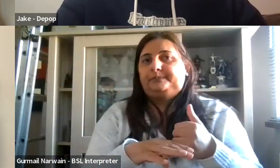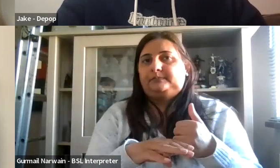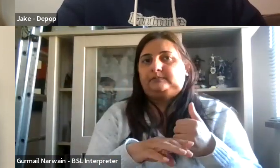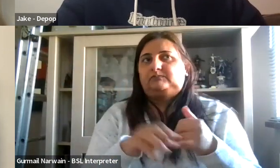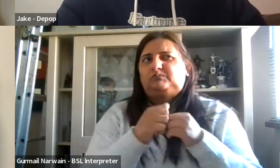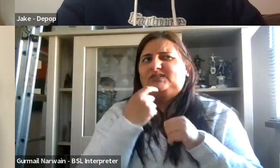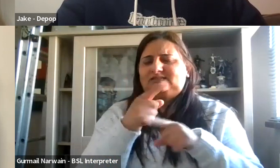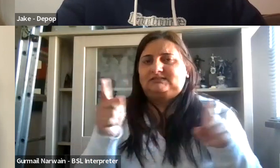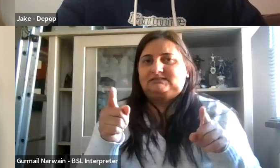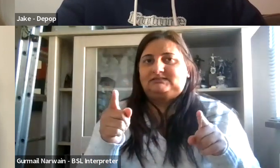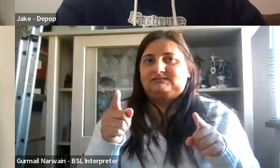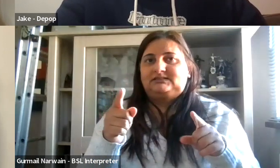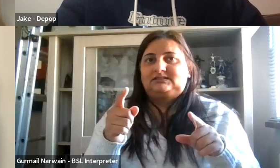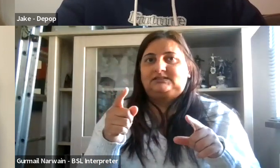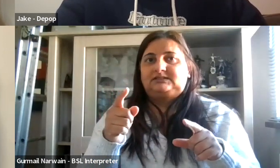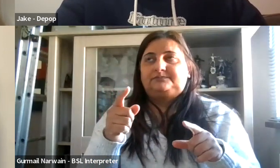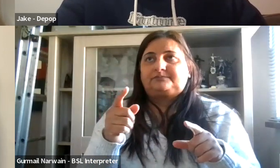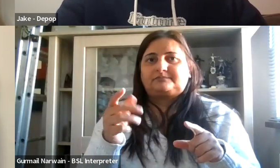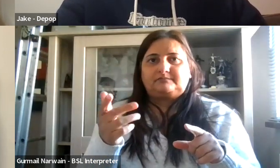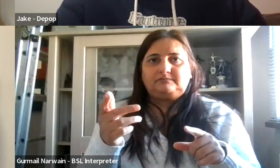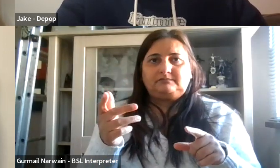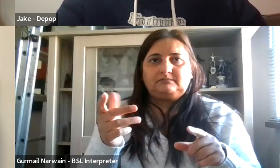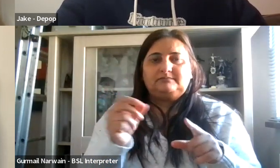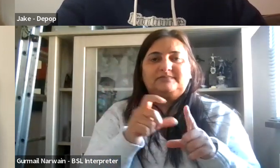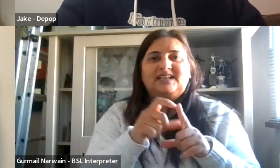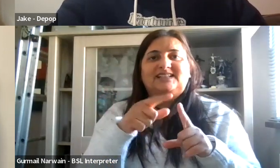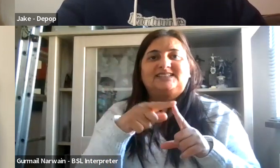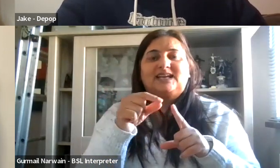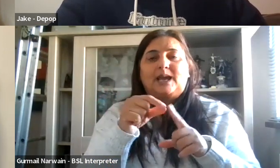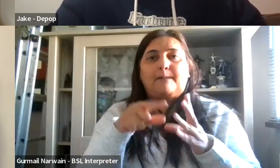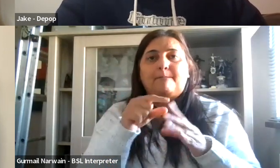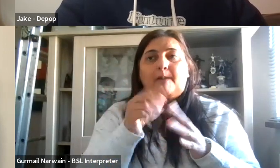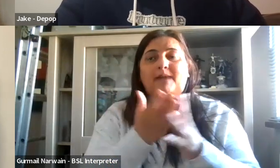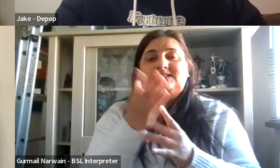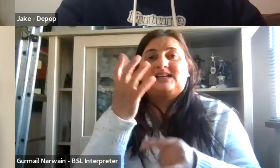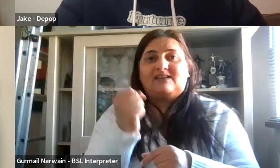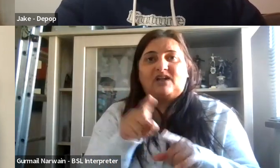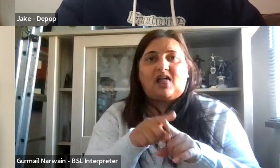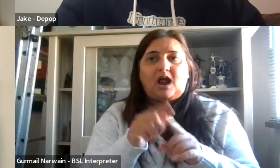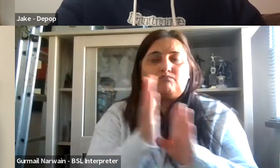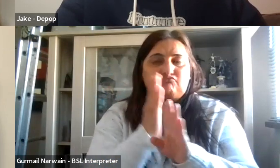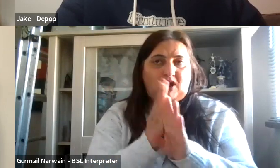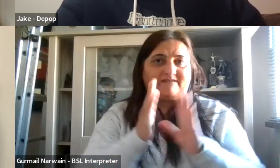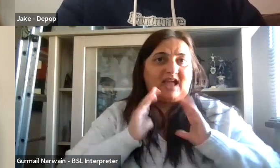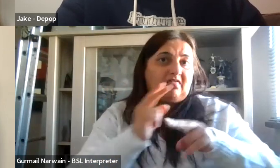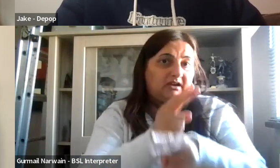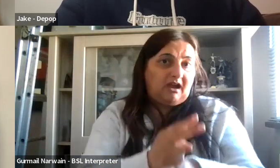continue reviewing those and see how they work in practice. Worth mentioning. mentioning the benefits that we have, that all employees would have access to so stuff like private health care. The benefits we have access to, private health care, we work with sale